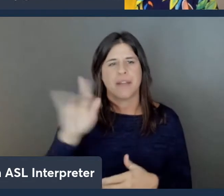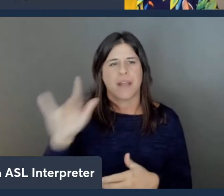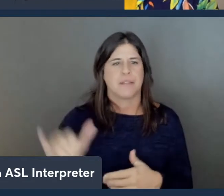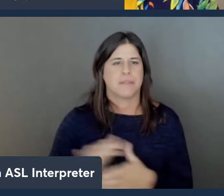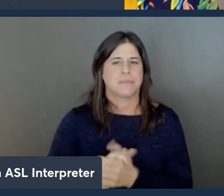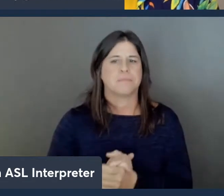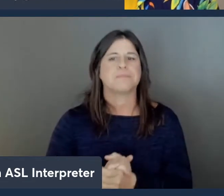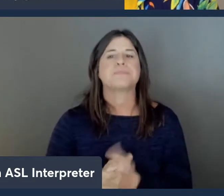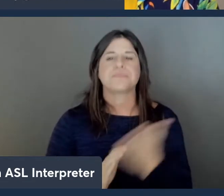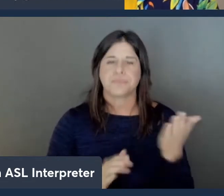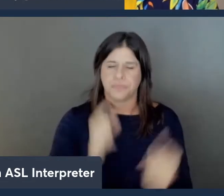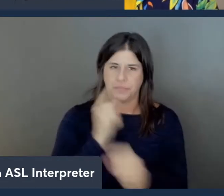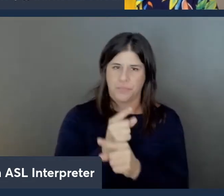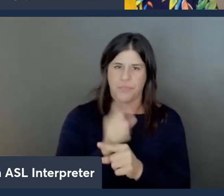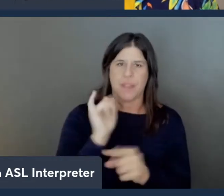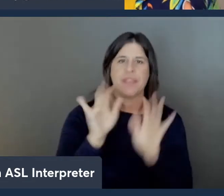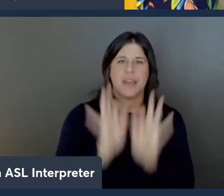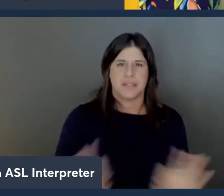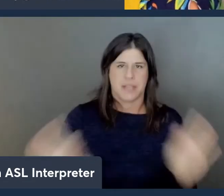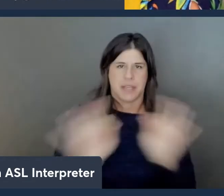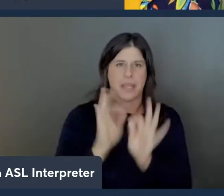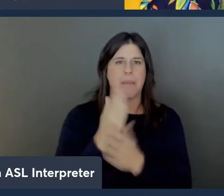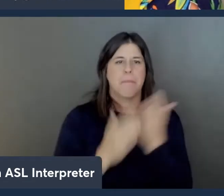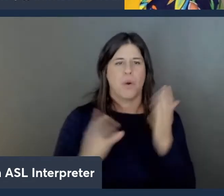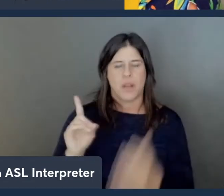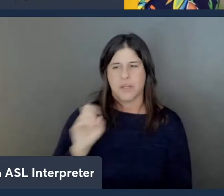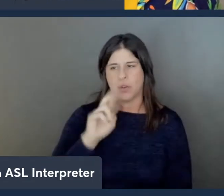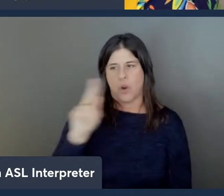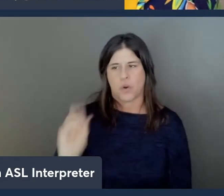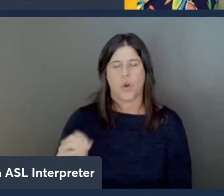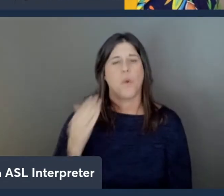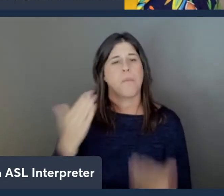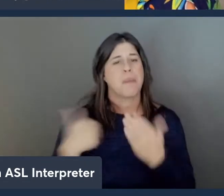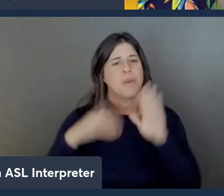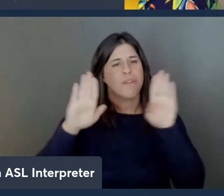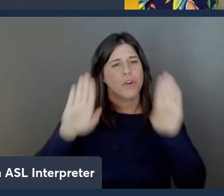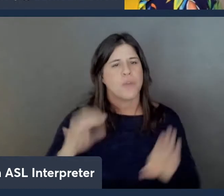So that's a key point Darko is that you may have a great idea for a feature.